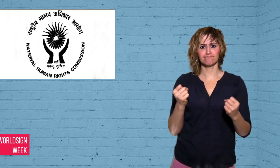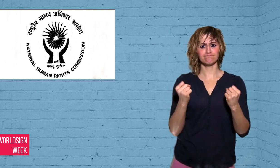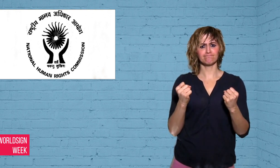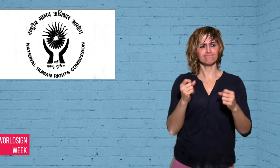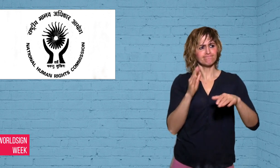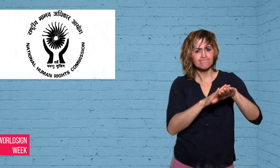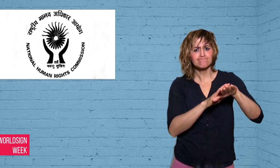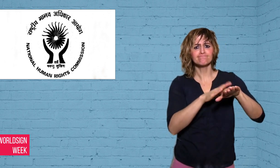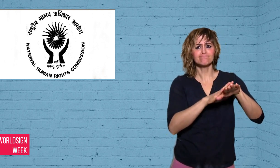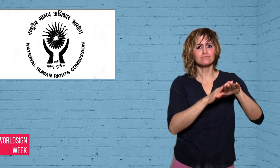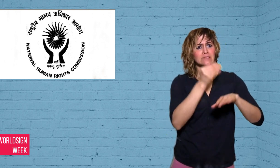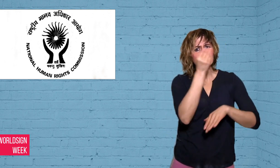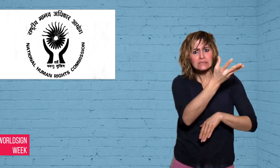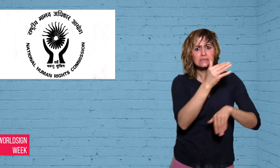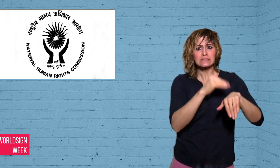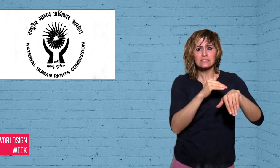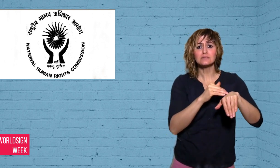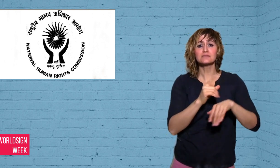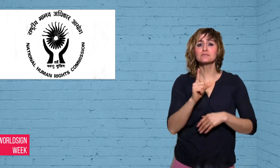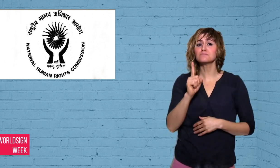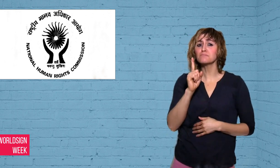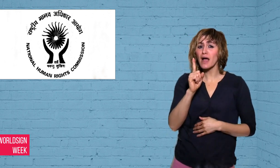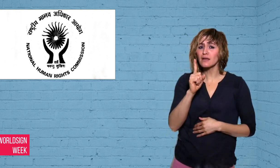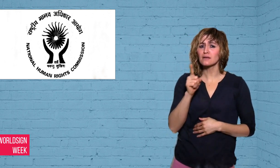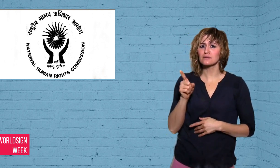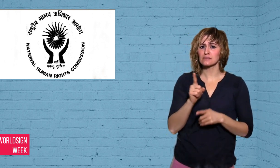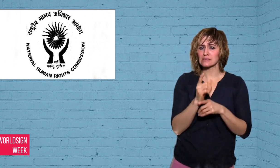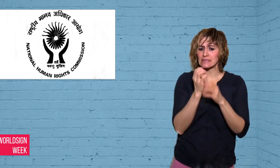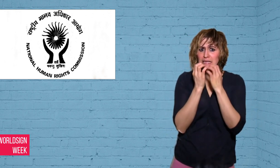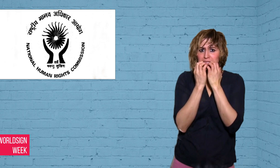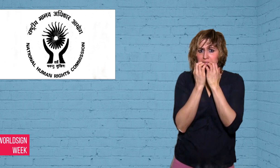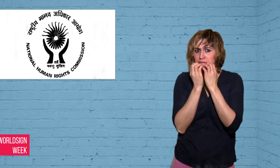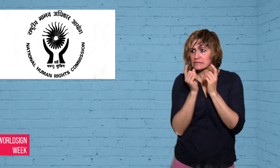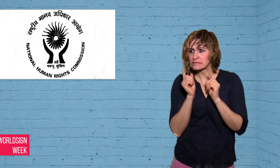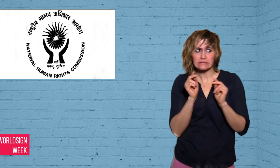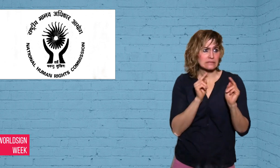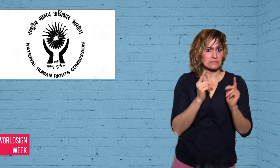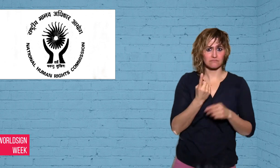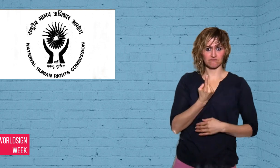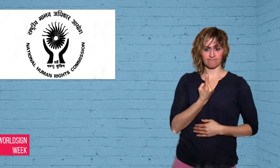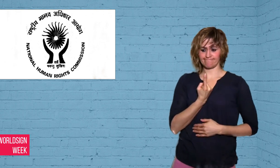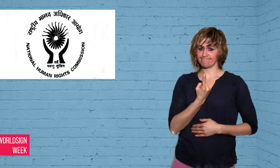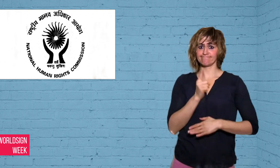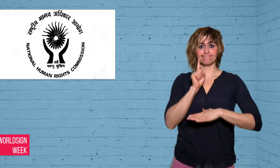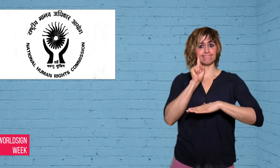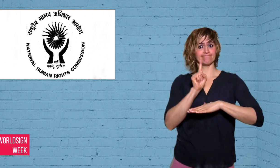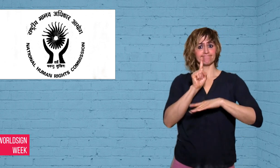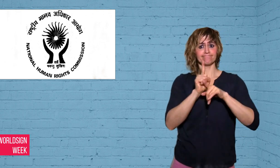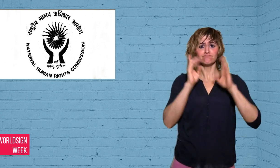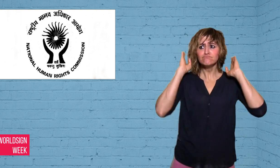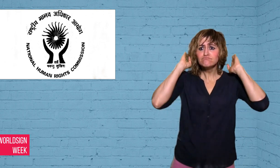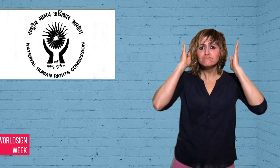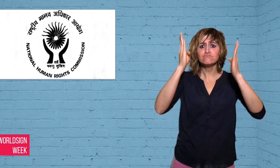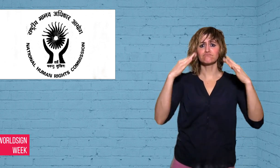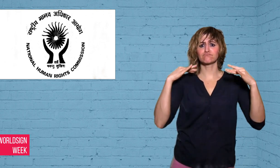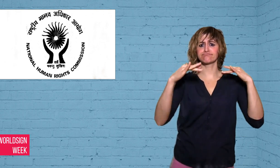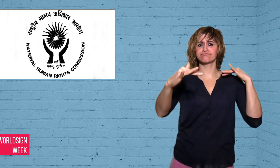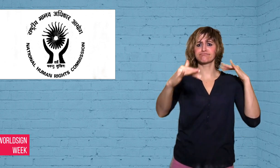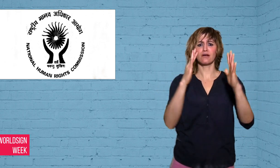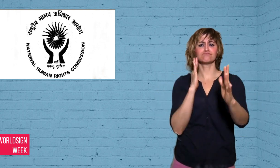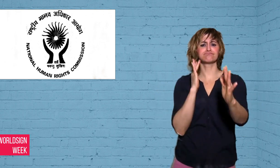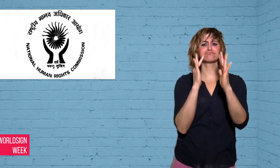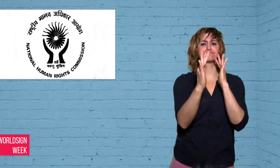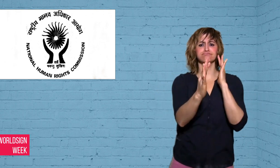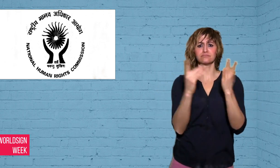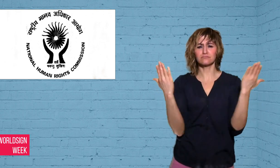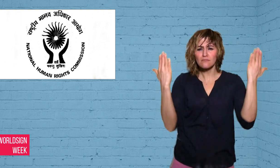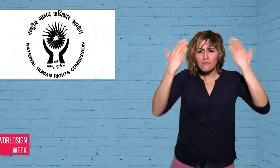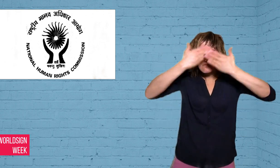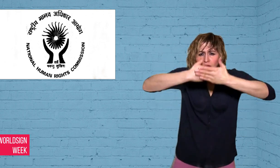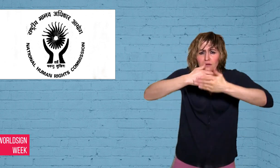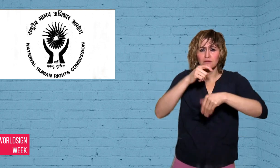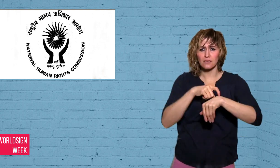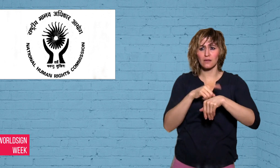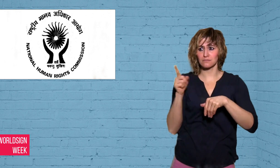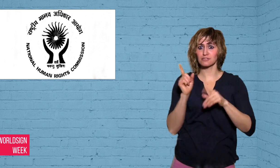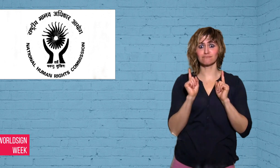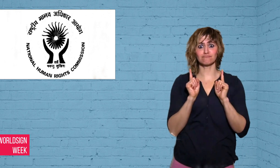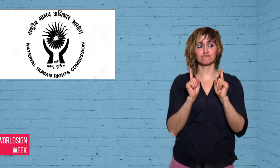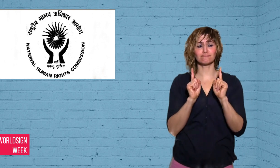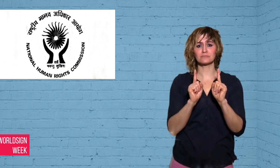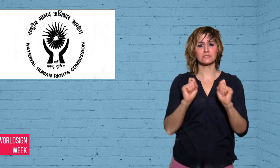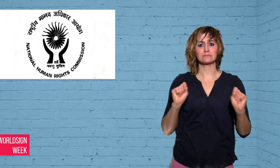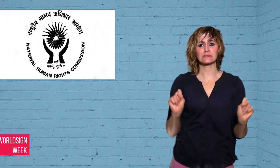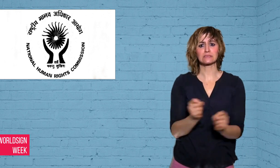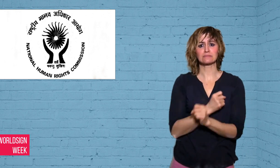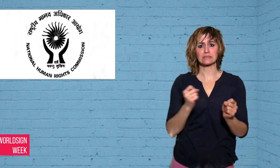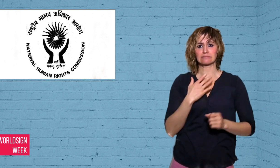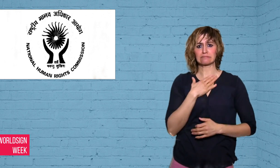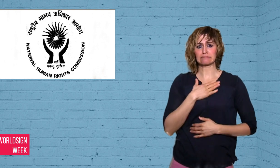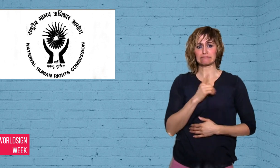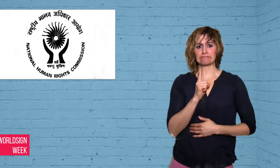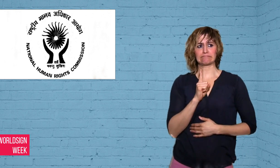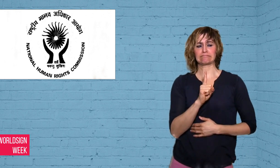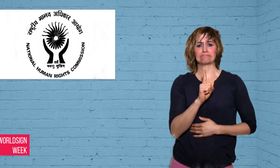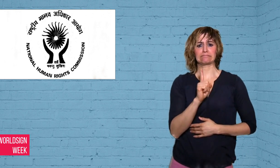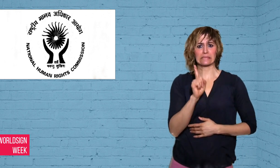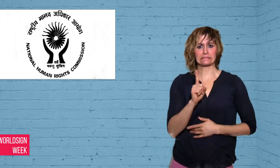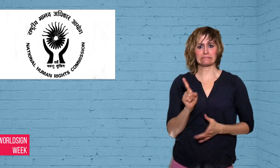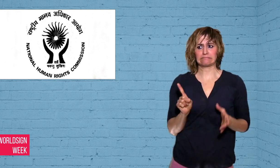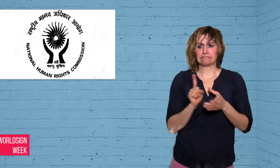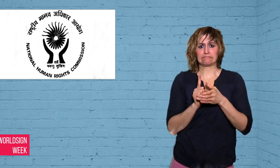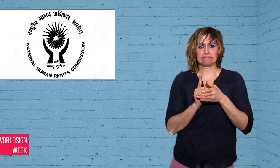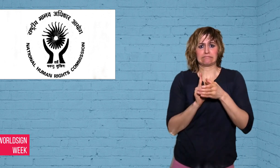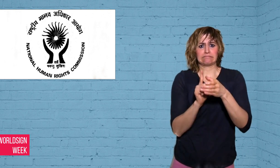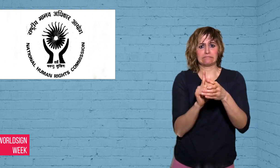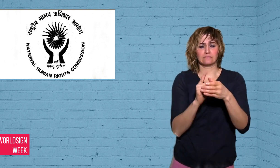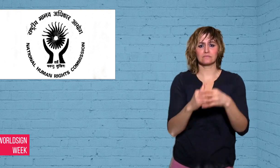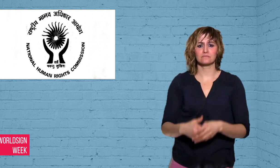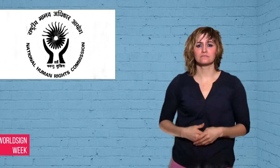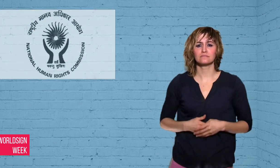alone on the streets at night.